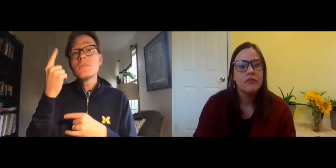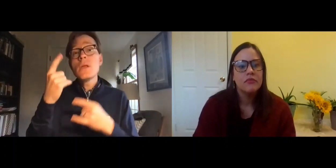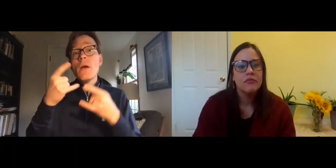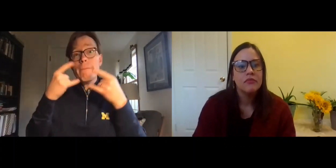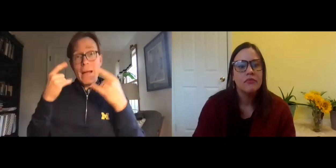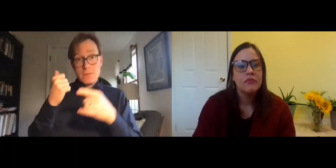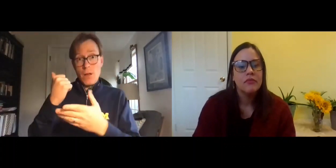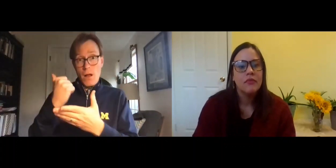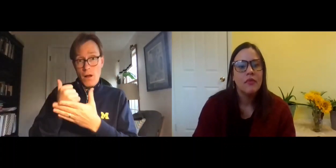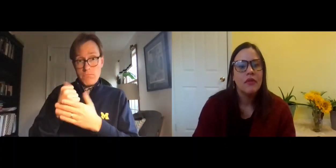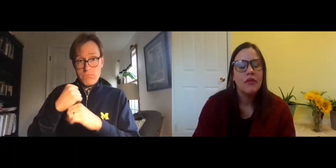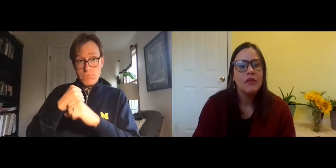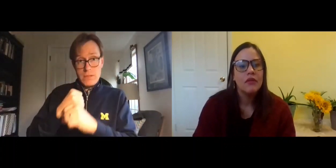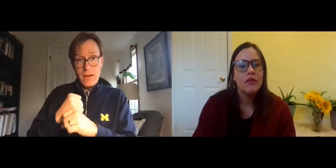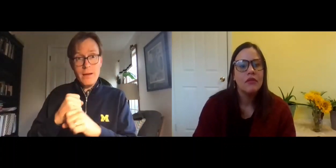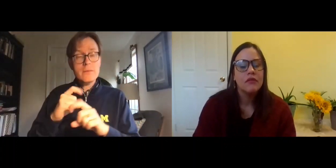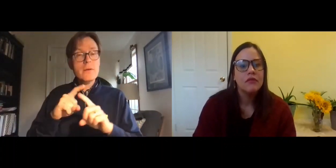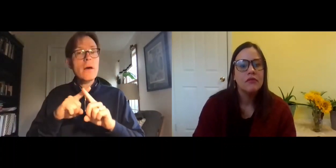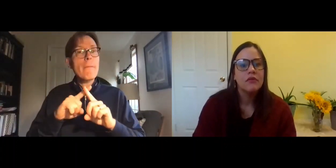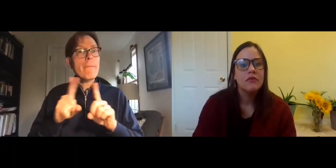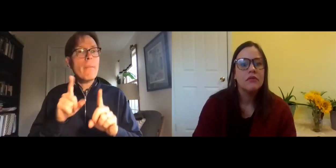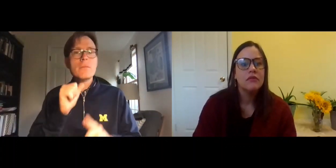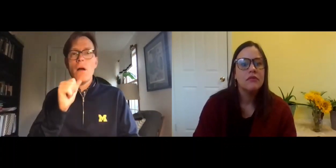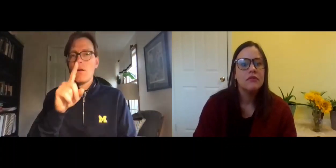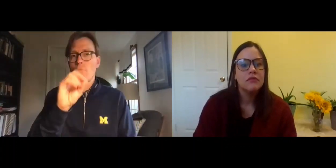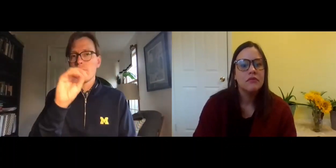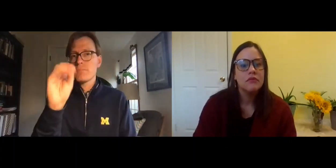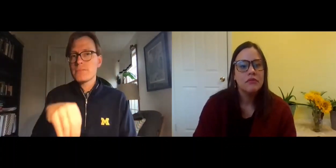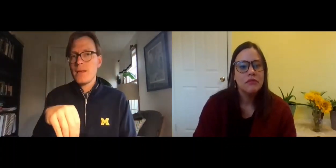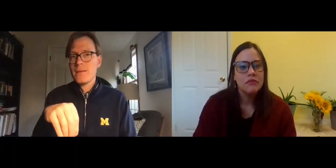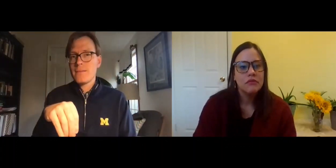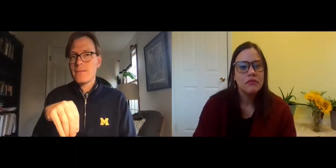So, which means anytime you go indoors, wear a mask.